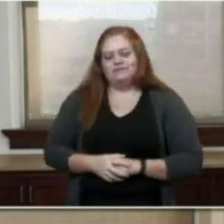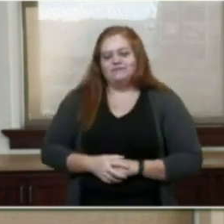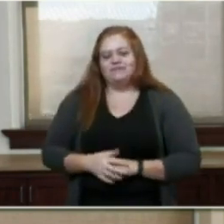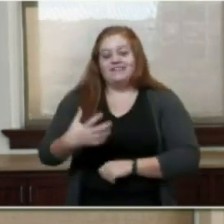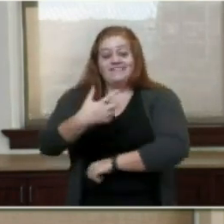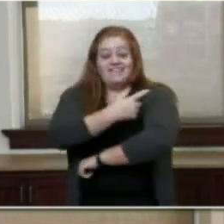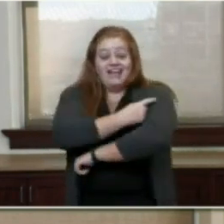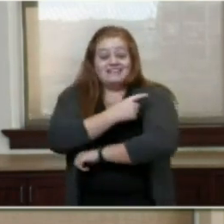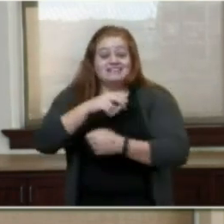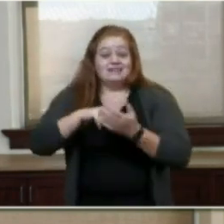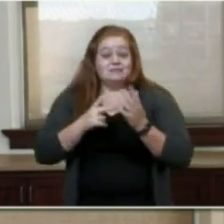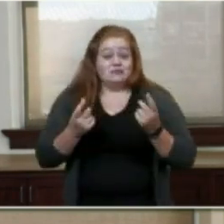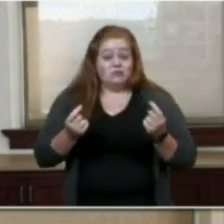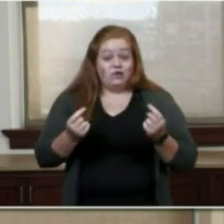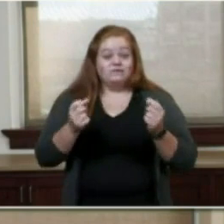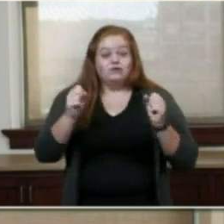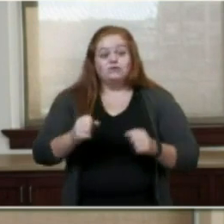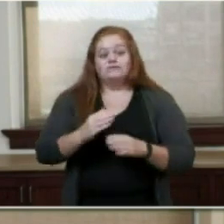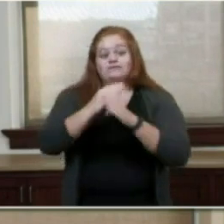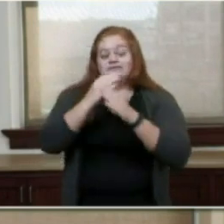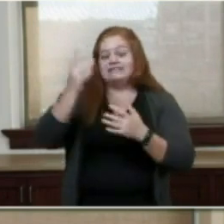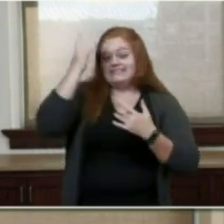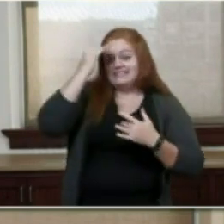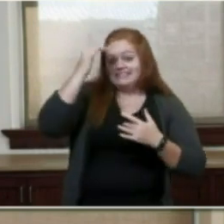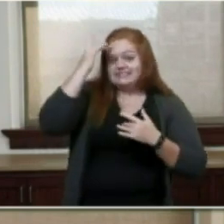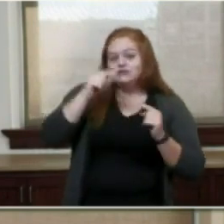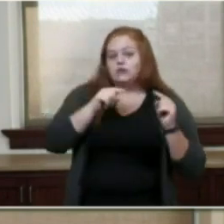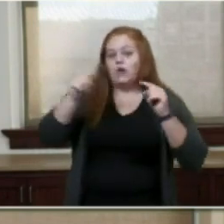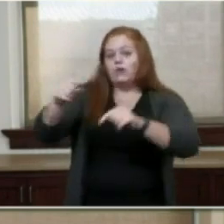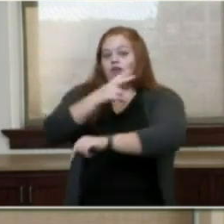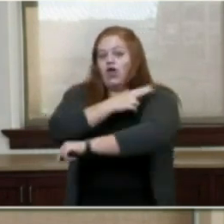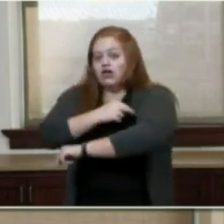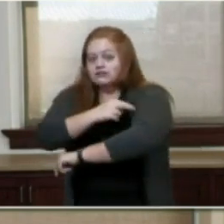protection from illness that results in hospitalizations and deaths. So please